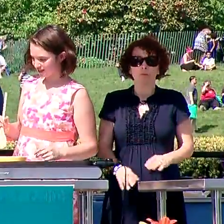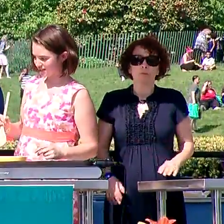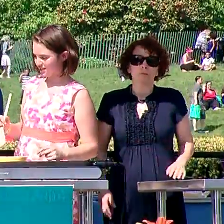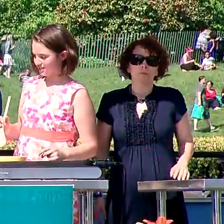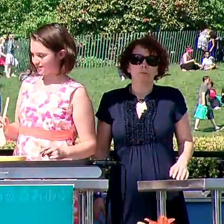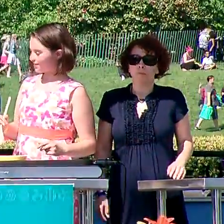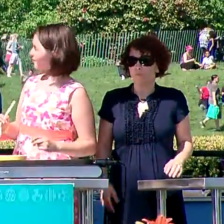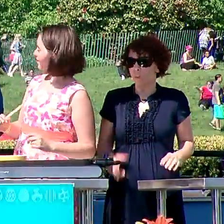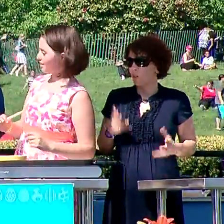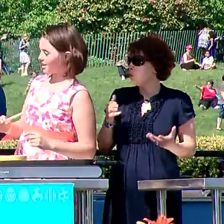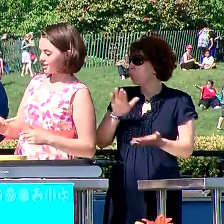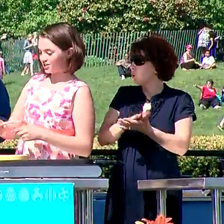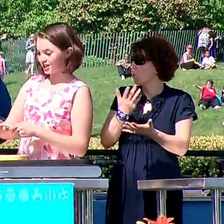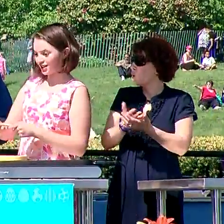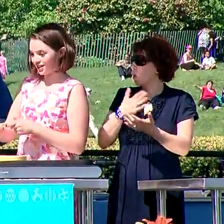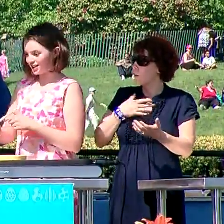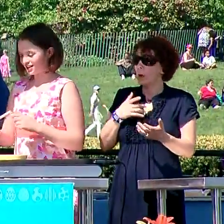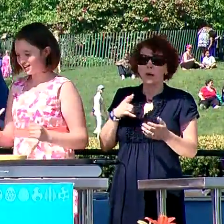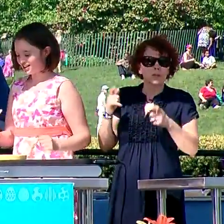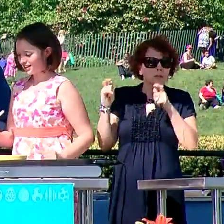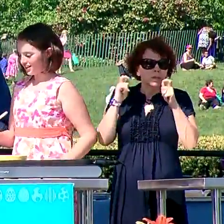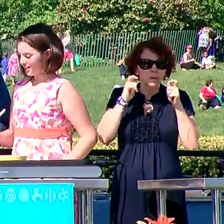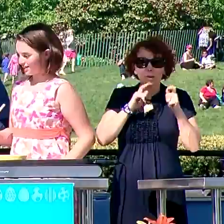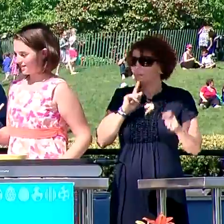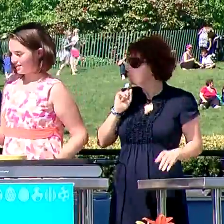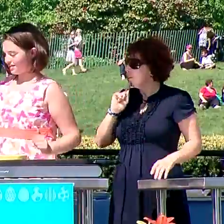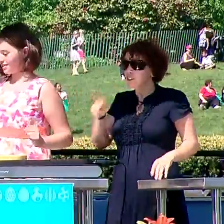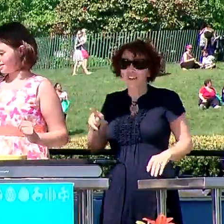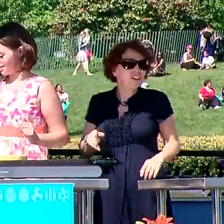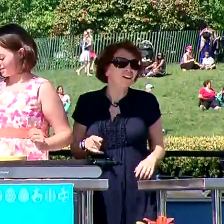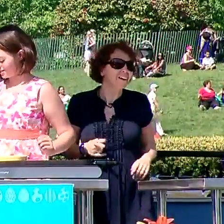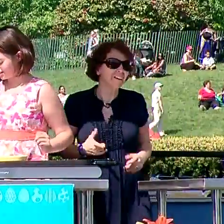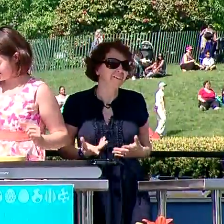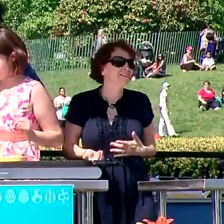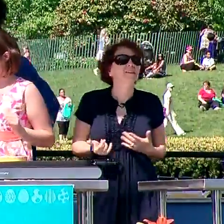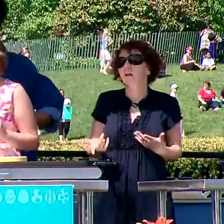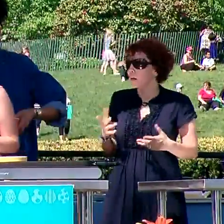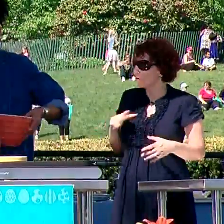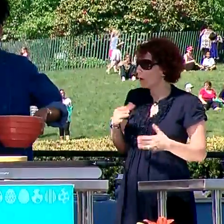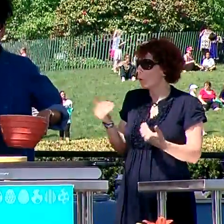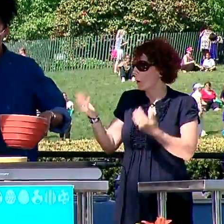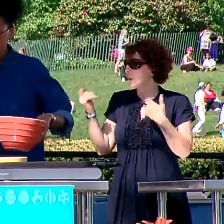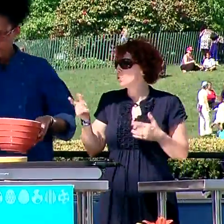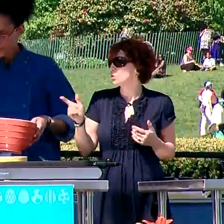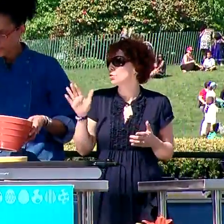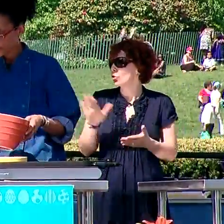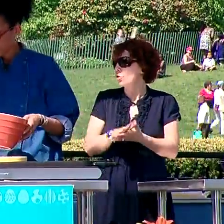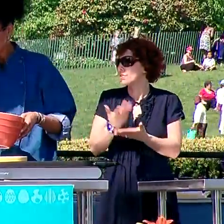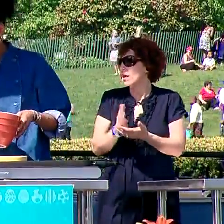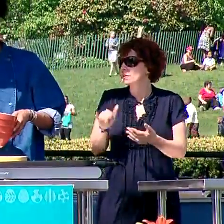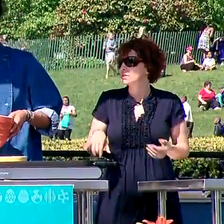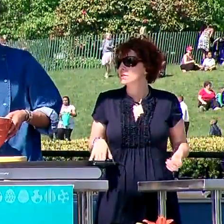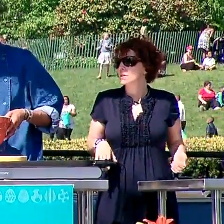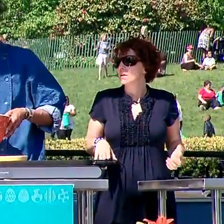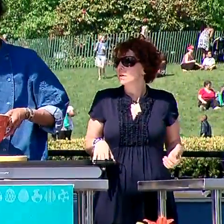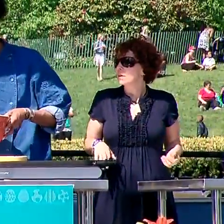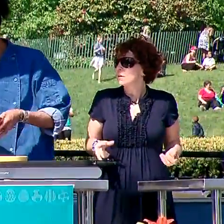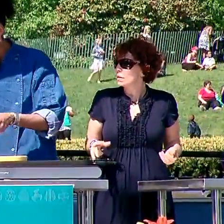All right, do you want to cook my corn? Child: Sure. Carla Hall: Okay, you go over there and cook my corn. All right, so we got this. All right. So that looks really good.